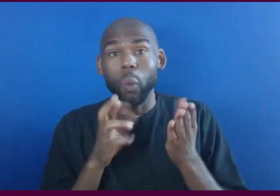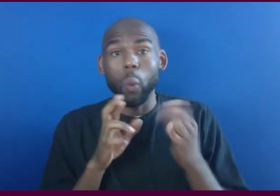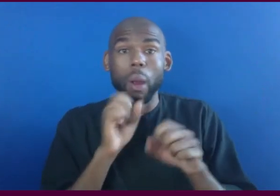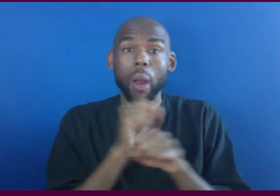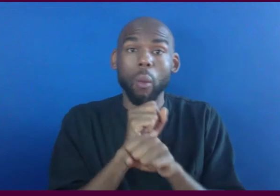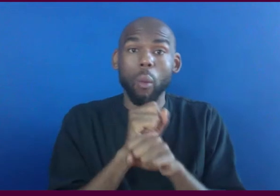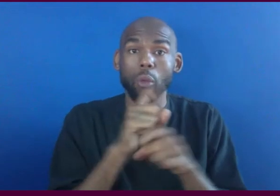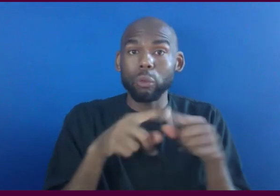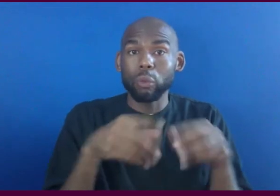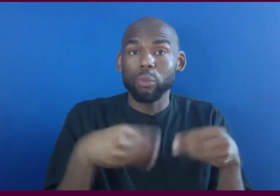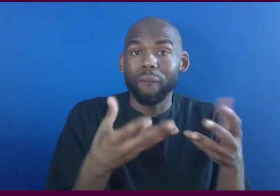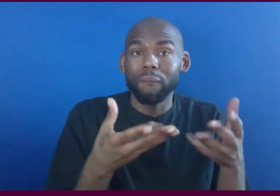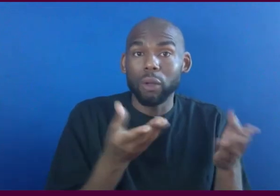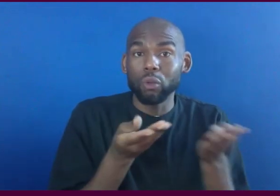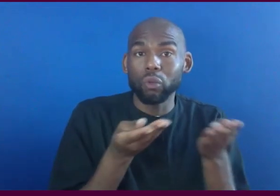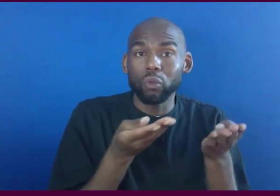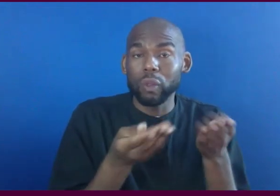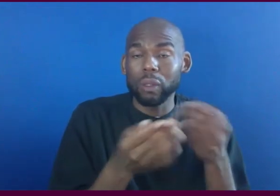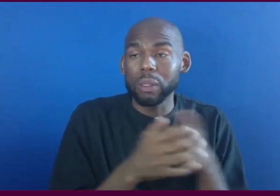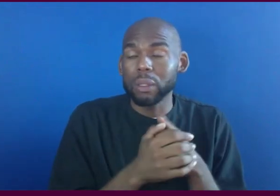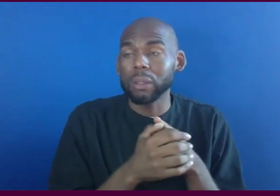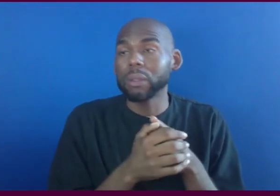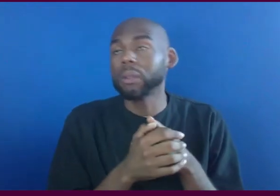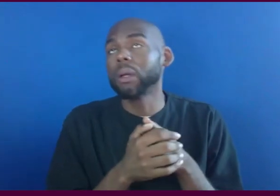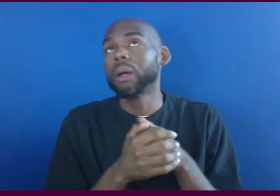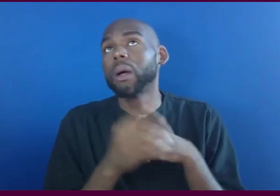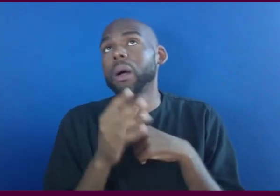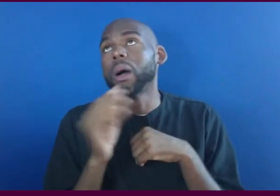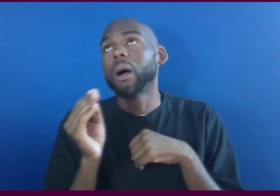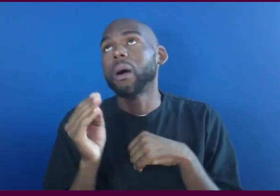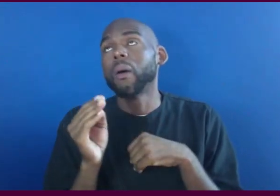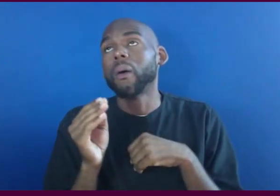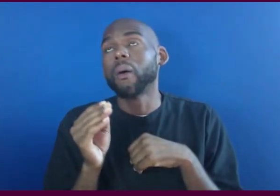I've worked to give those types of services.